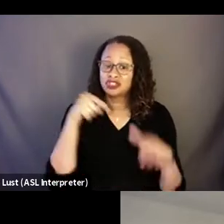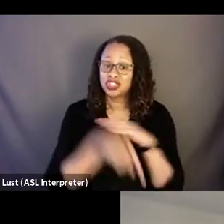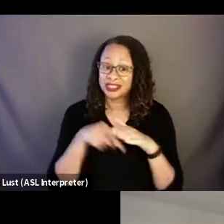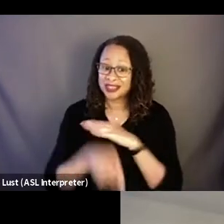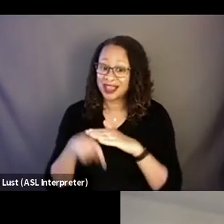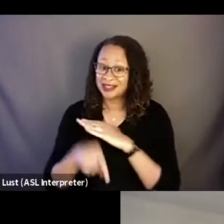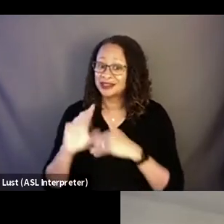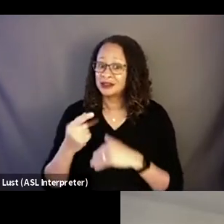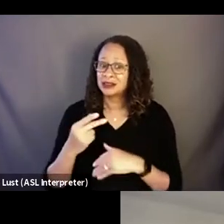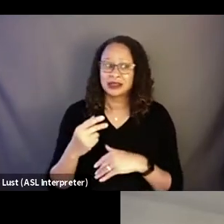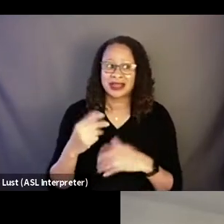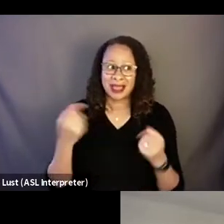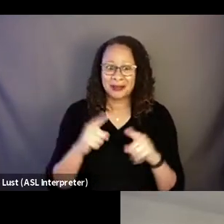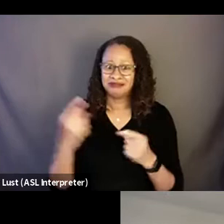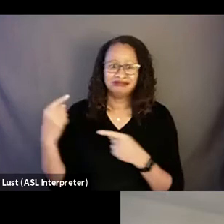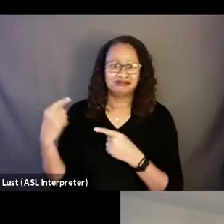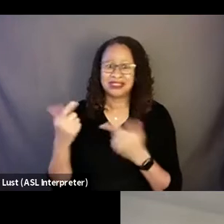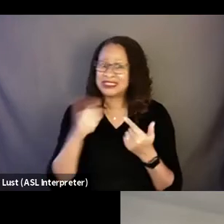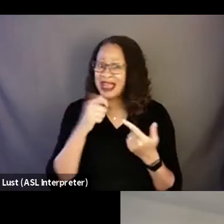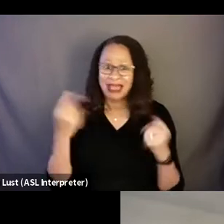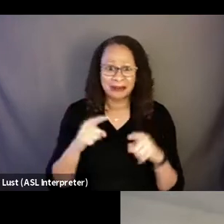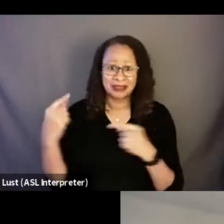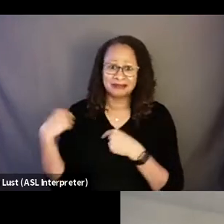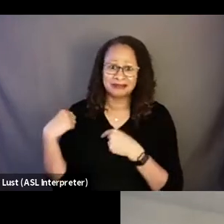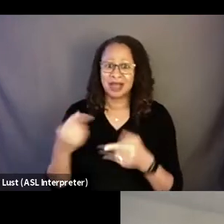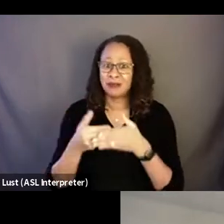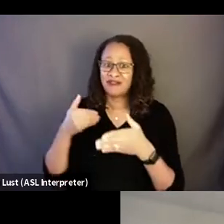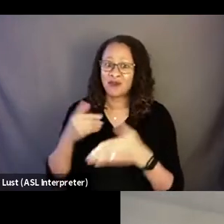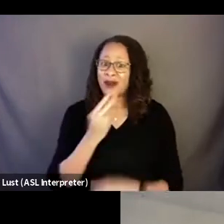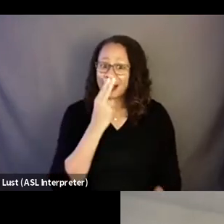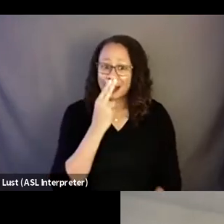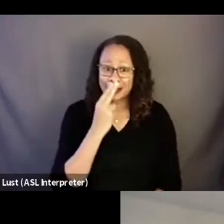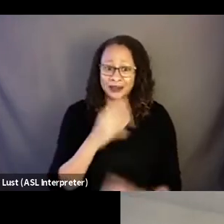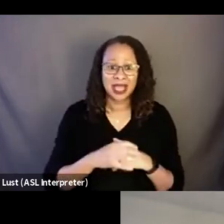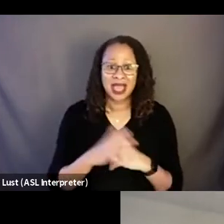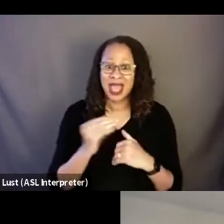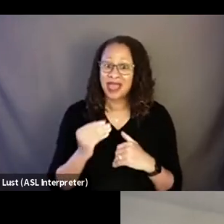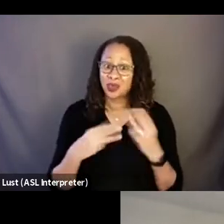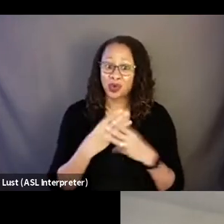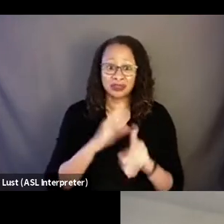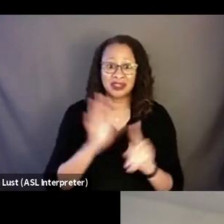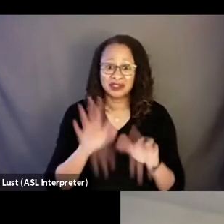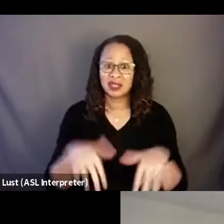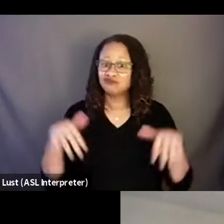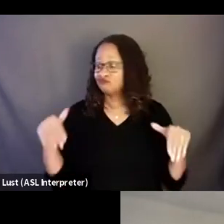And it's ongoing, and the world has been entirely too passive about doing something about it.